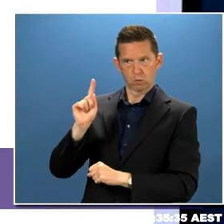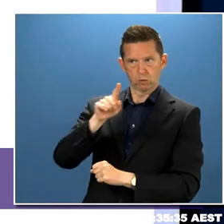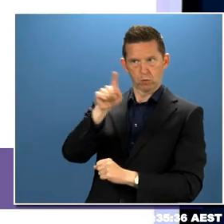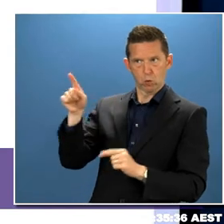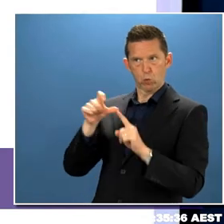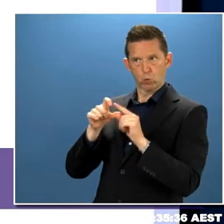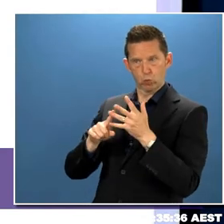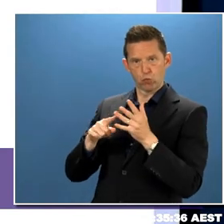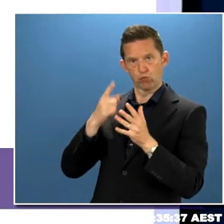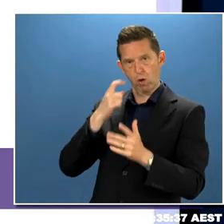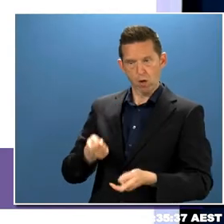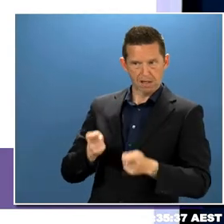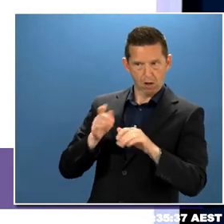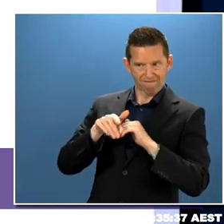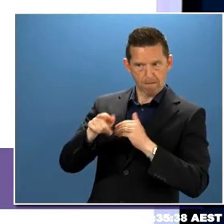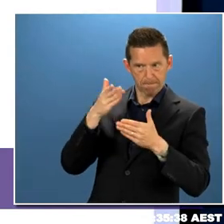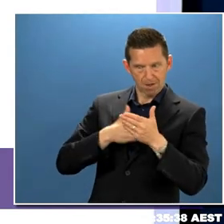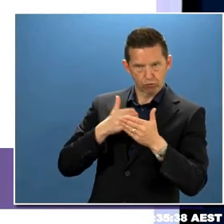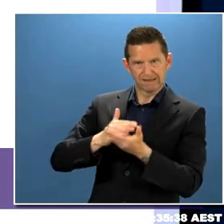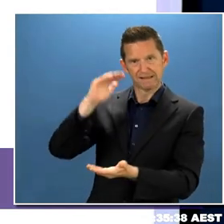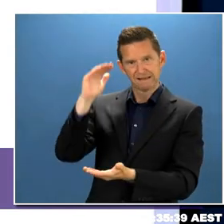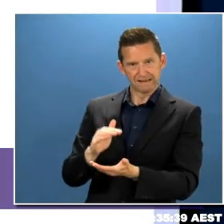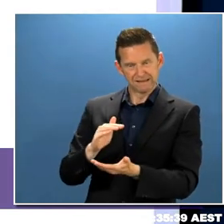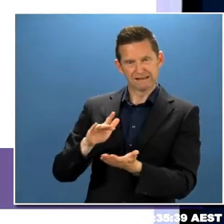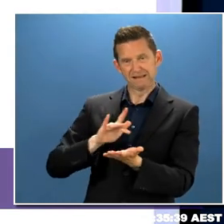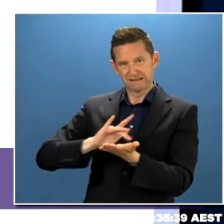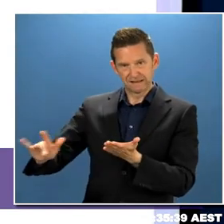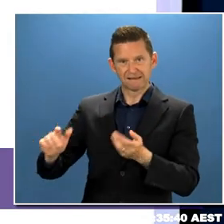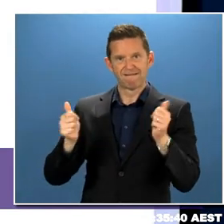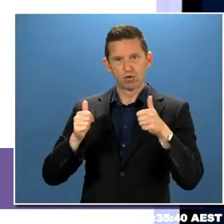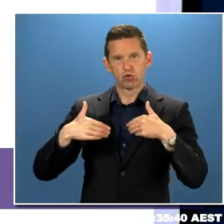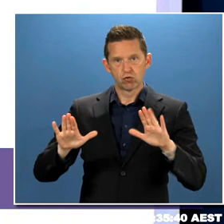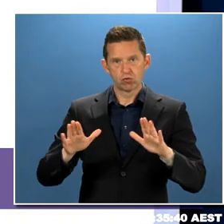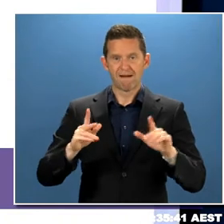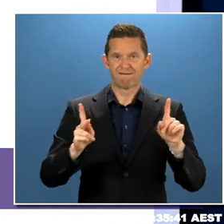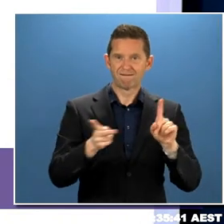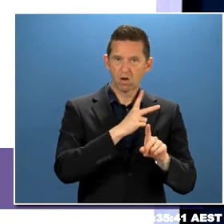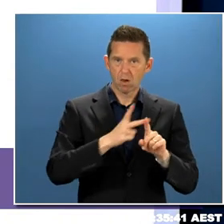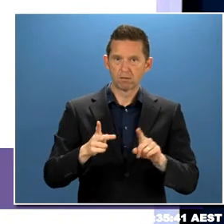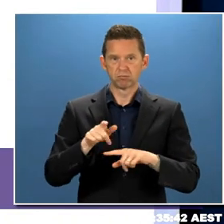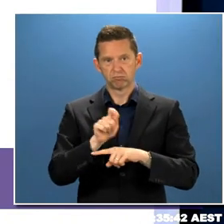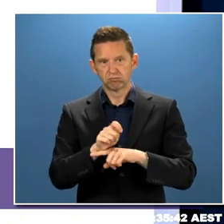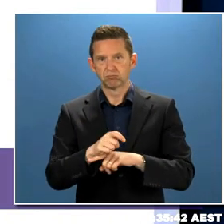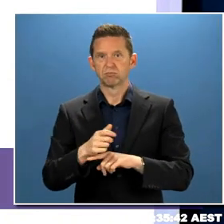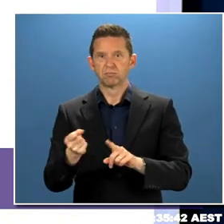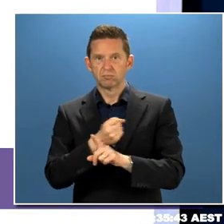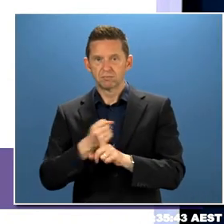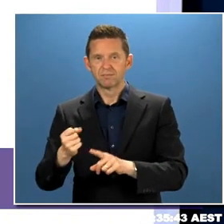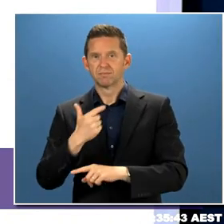barriers to eliminate violence, abuse, neglect and exploitation of people in employment.